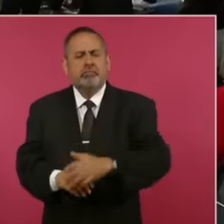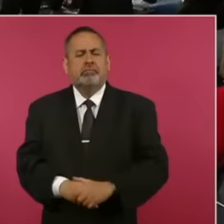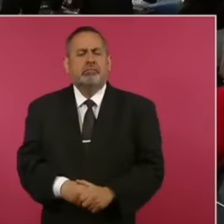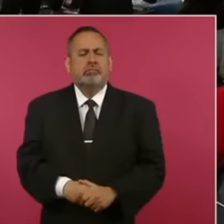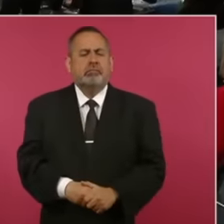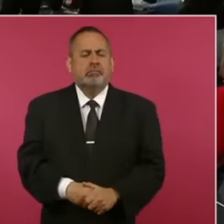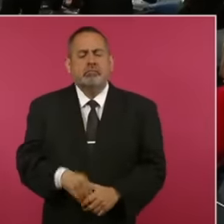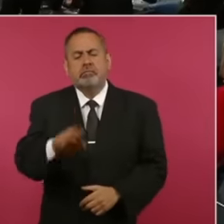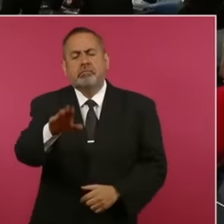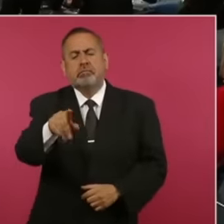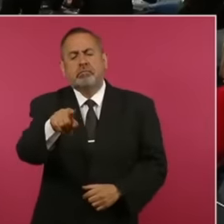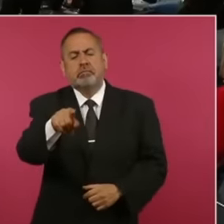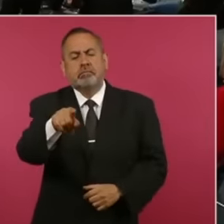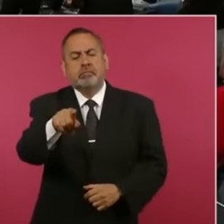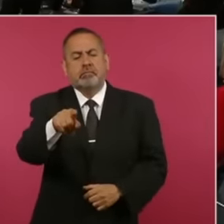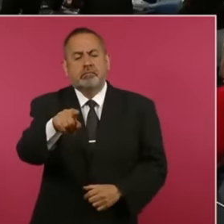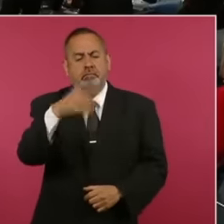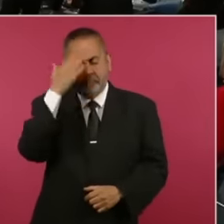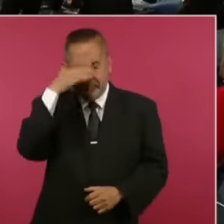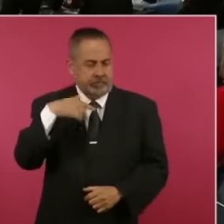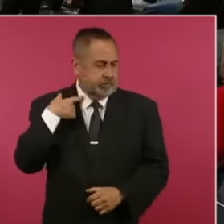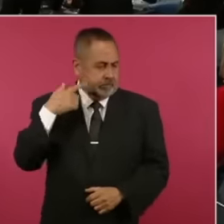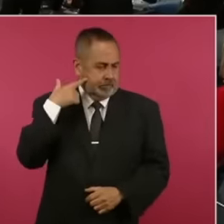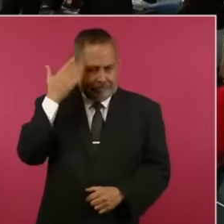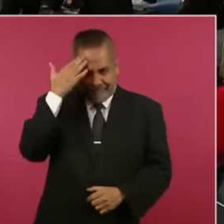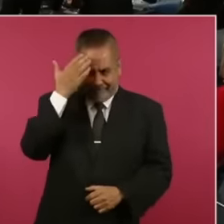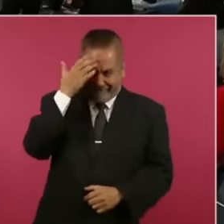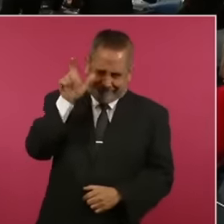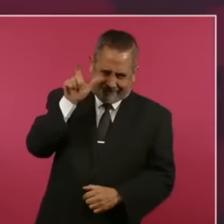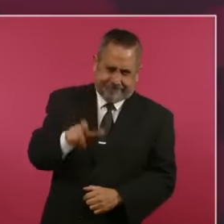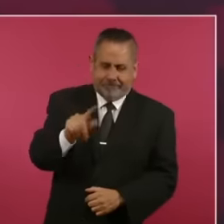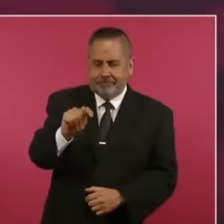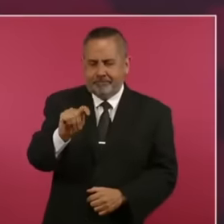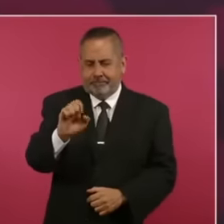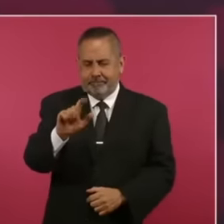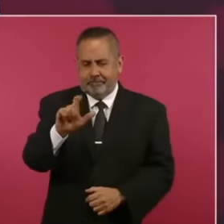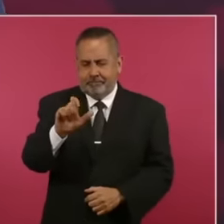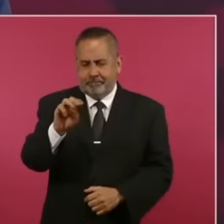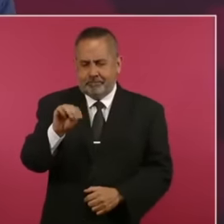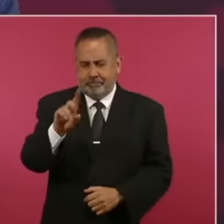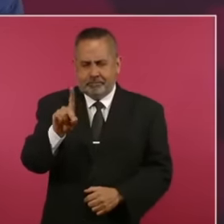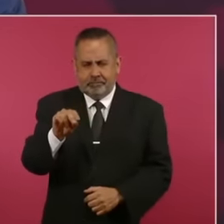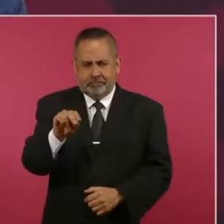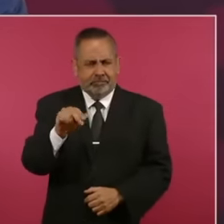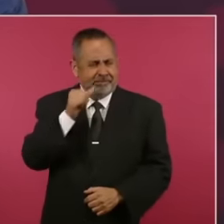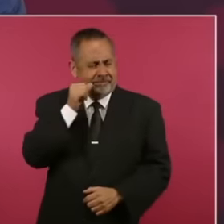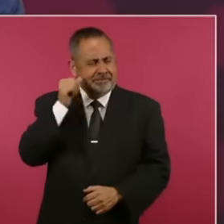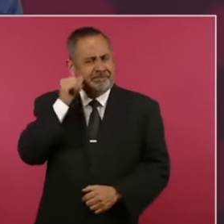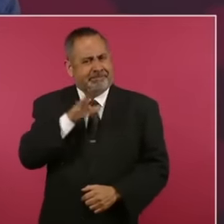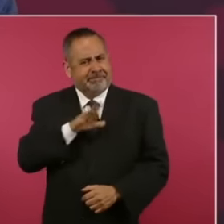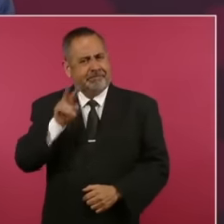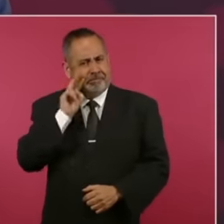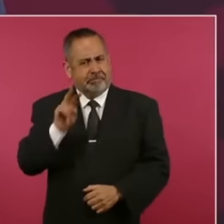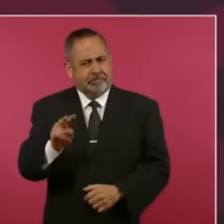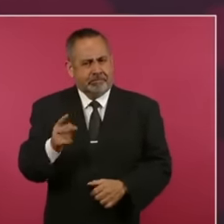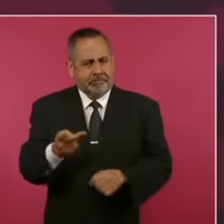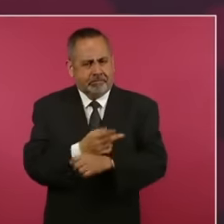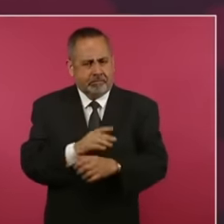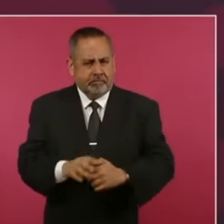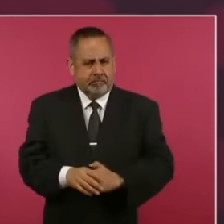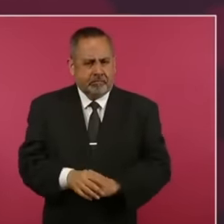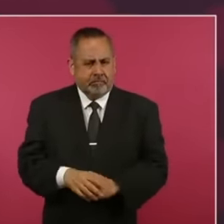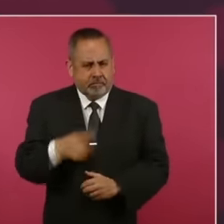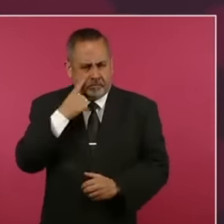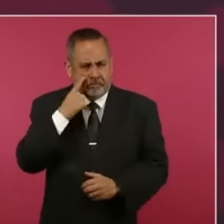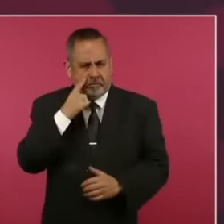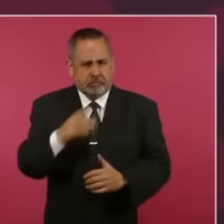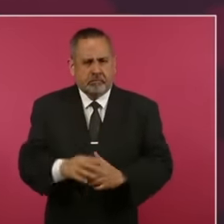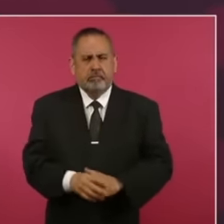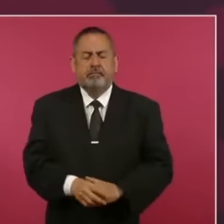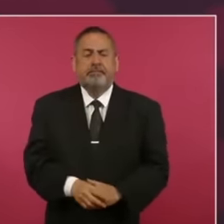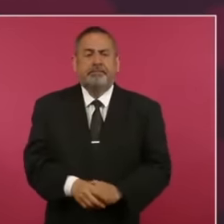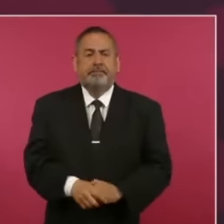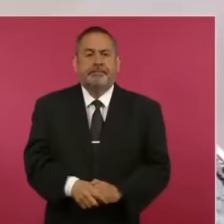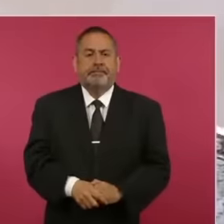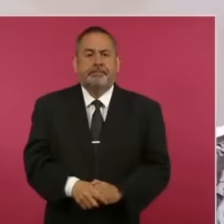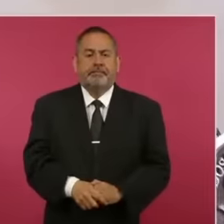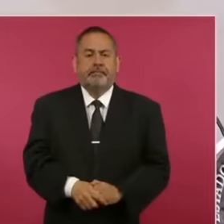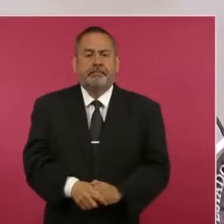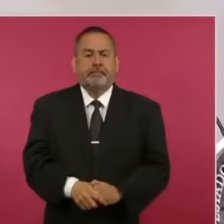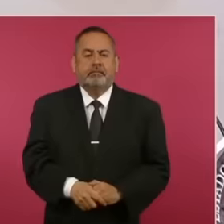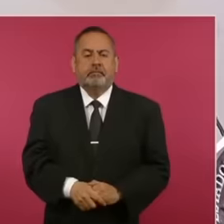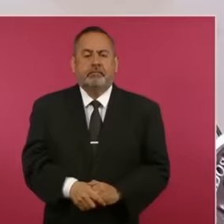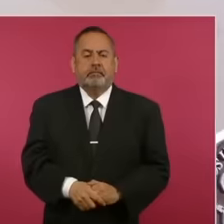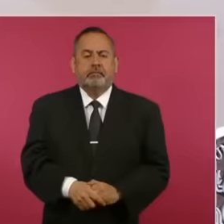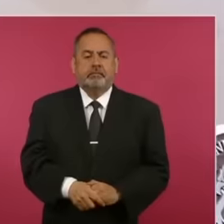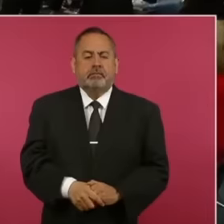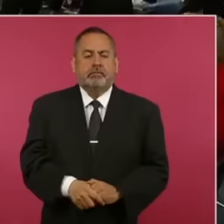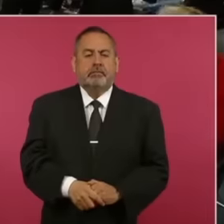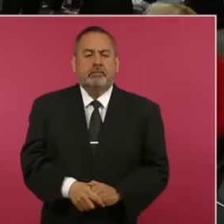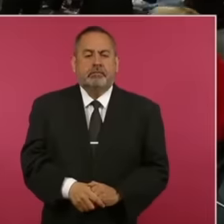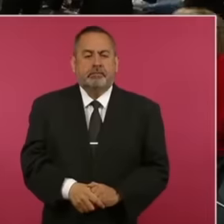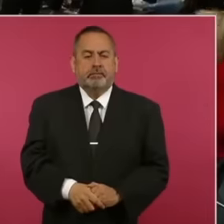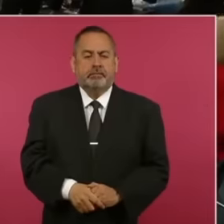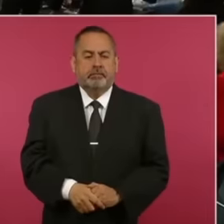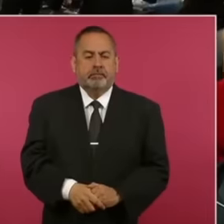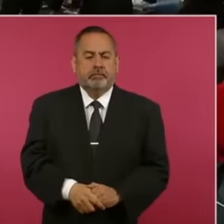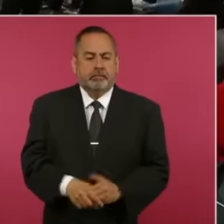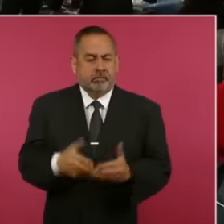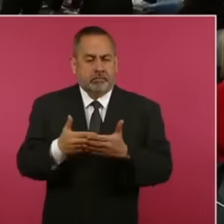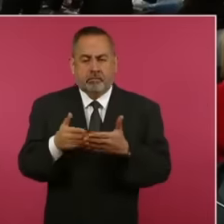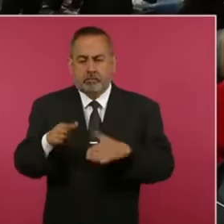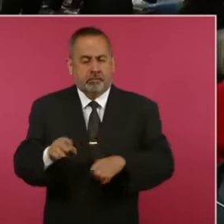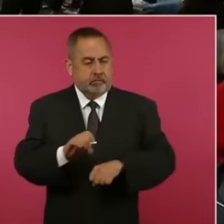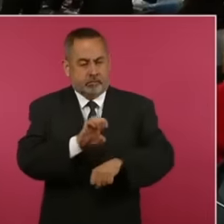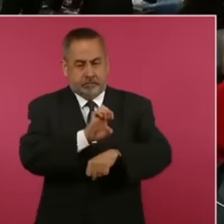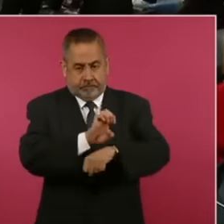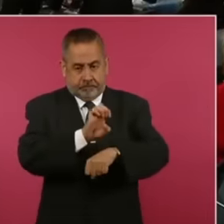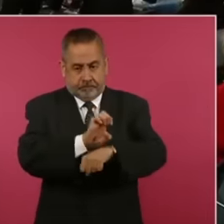By the way it's from Telemundo because yesterday it happened to me something What happened, look, now with Ecuador